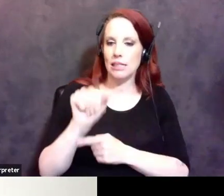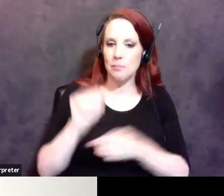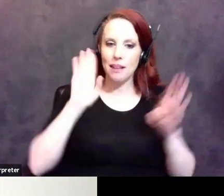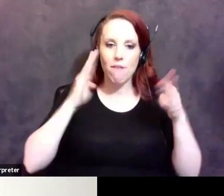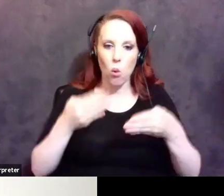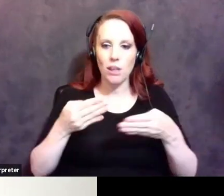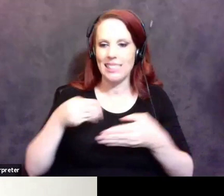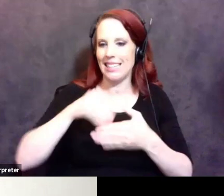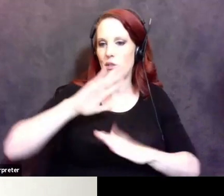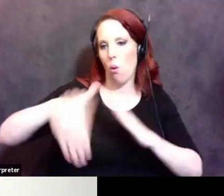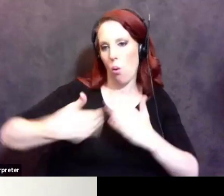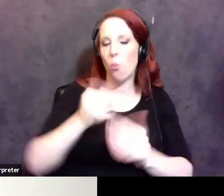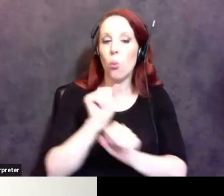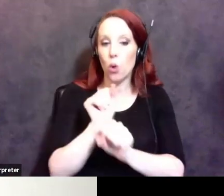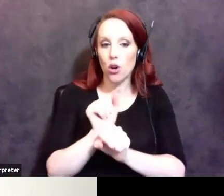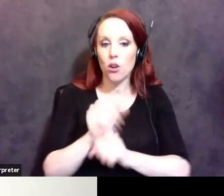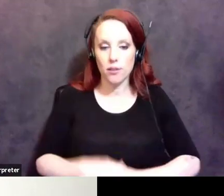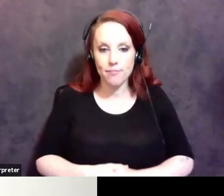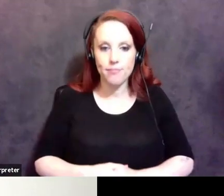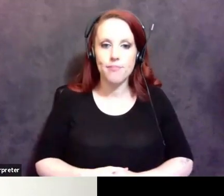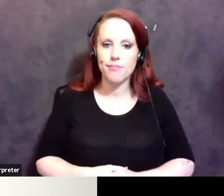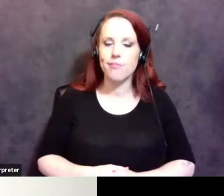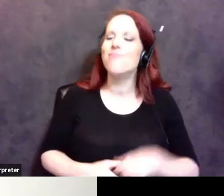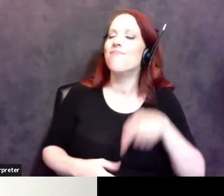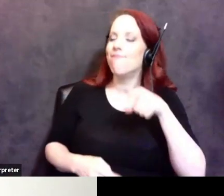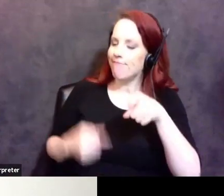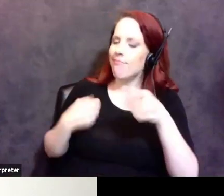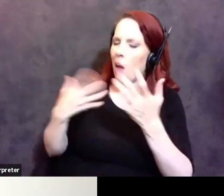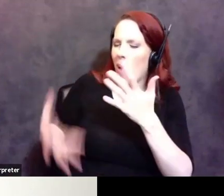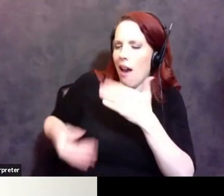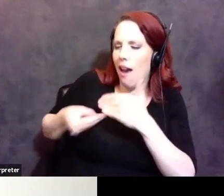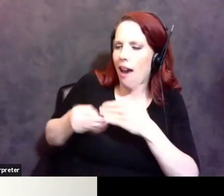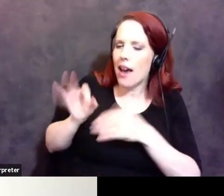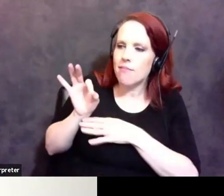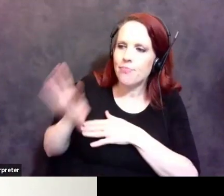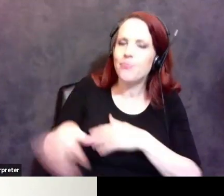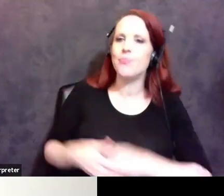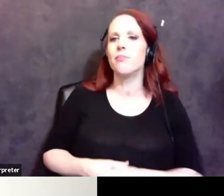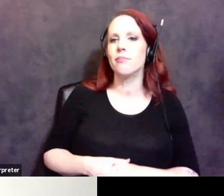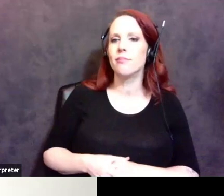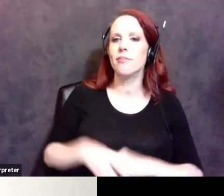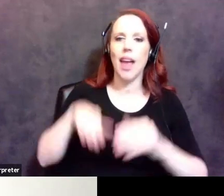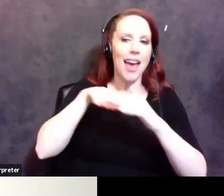Yeah, and I just want to at something. Accessibility is not a nice to